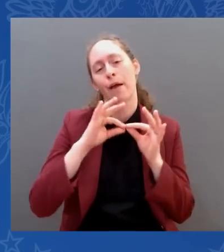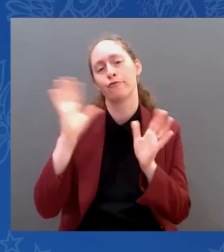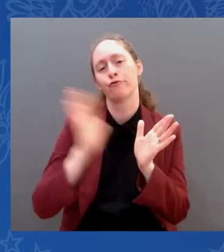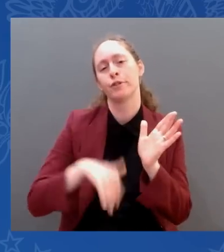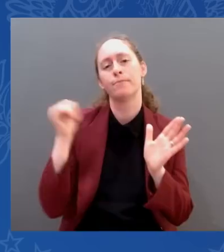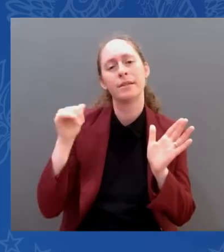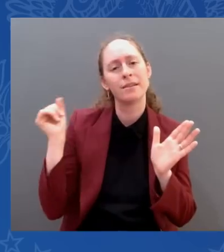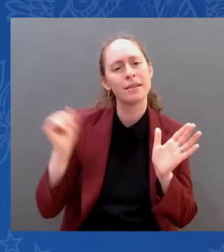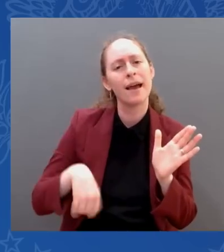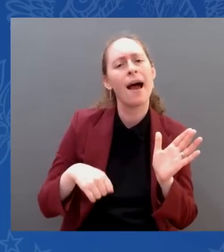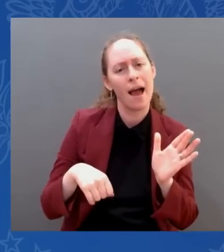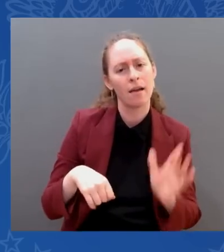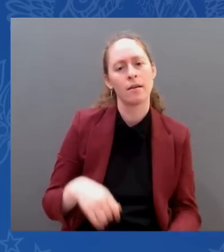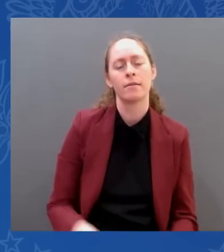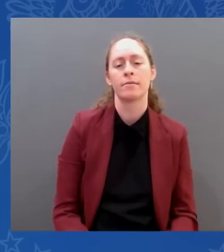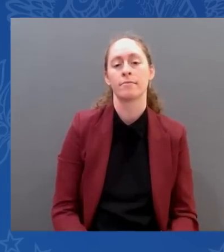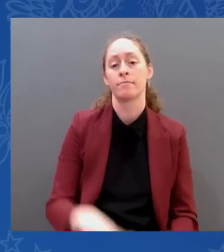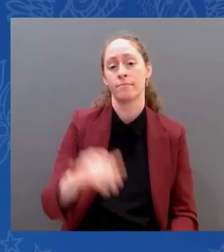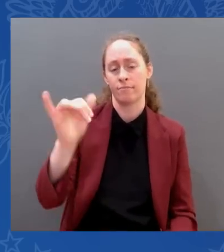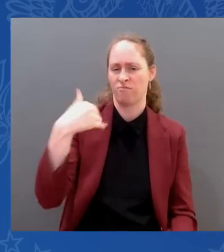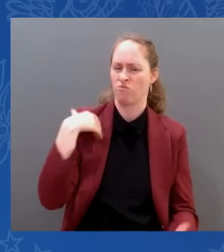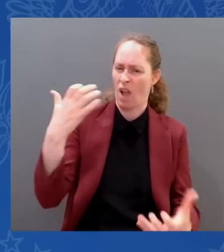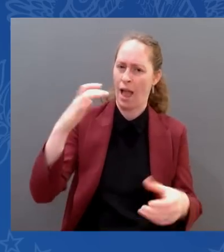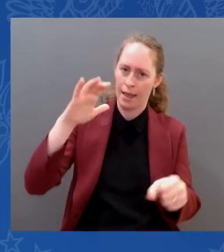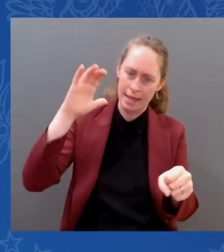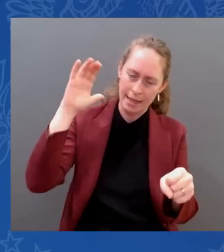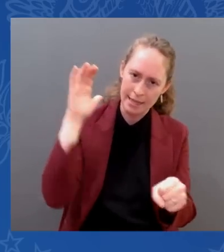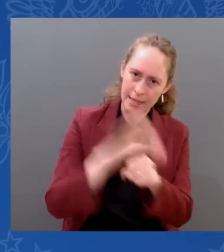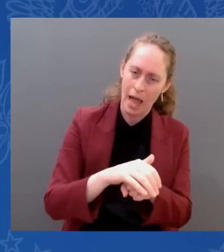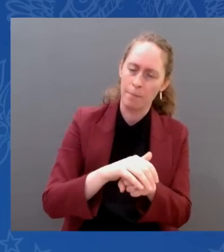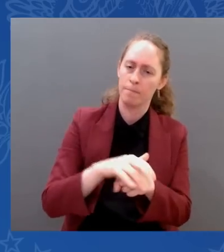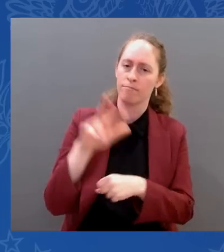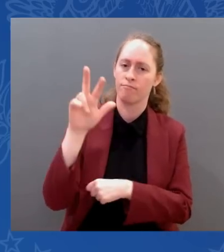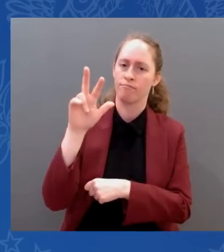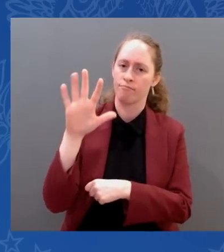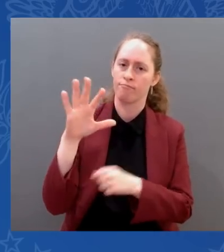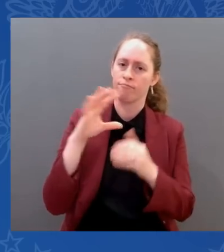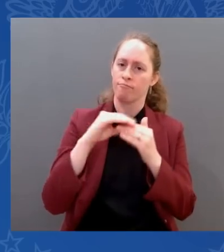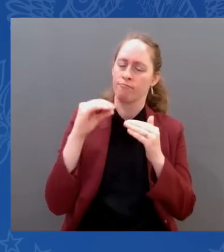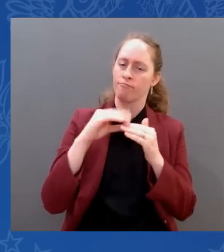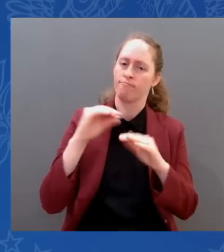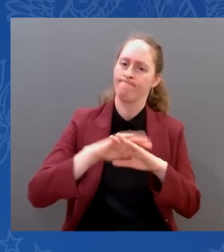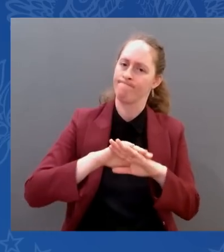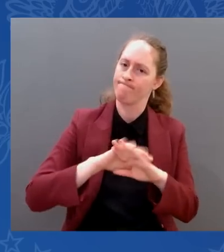and they'll still make a significant profit. Ten bucks to manufacture; thirty-five bucks.